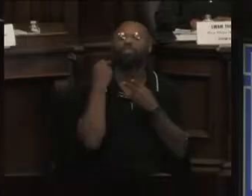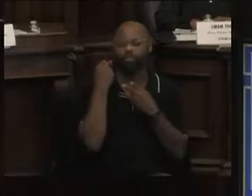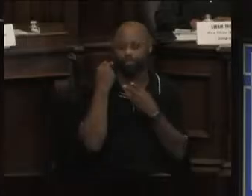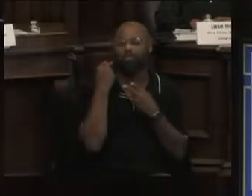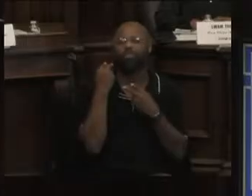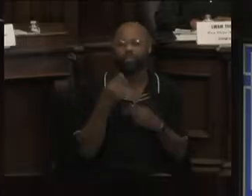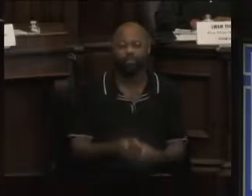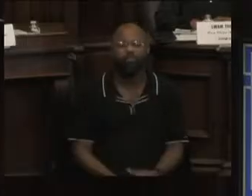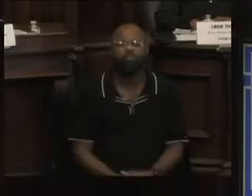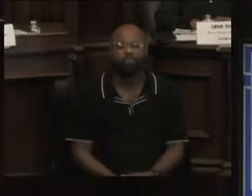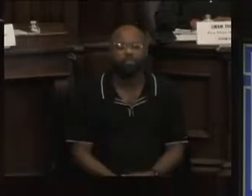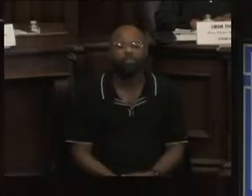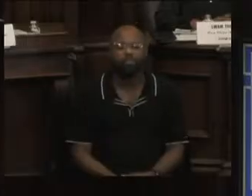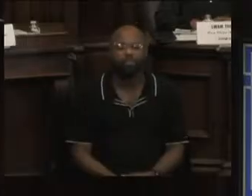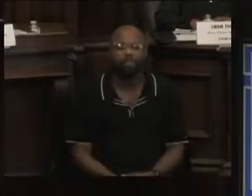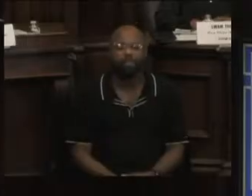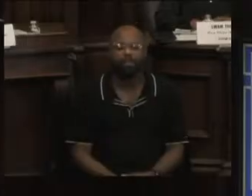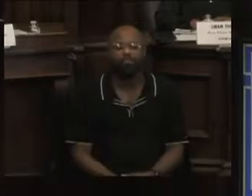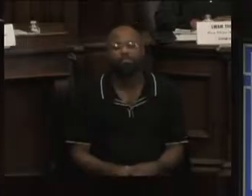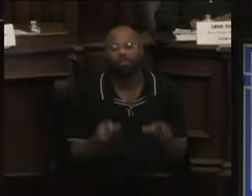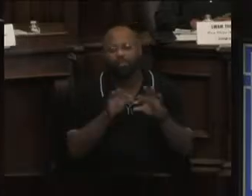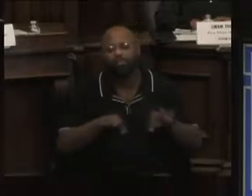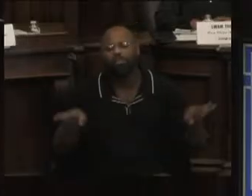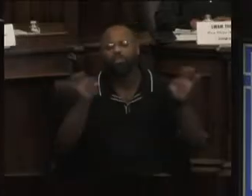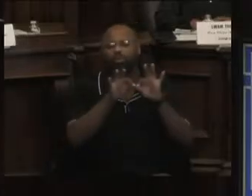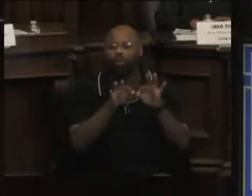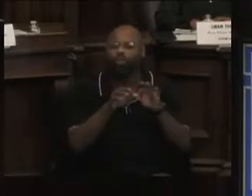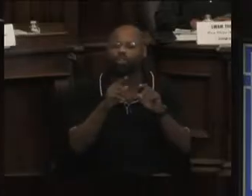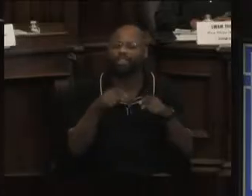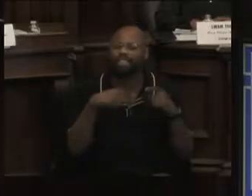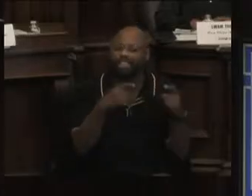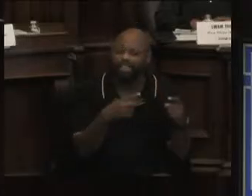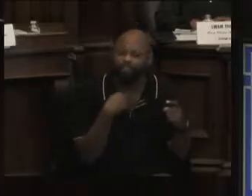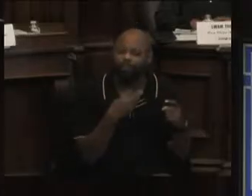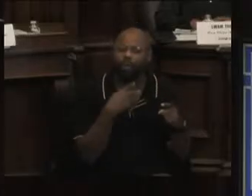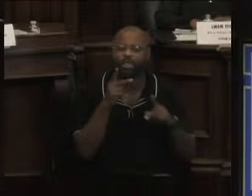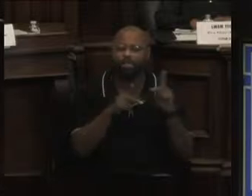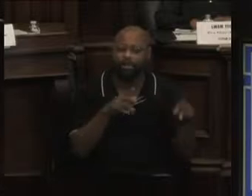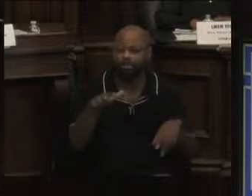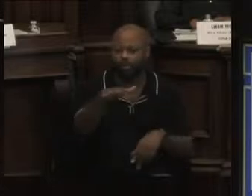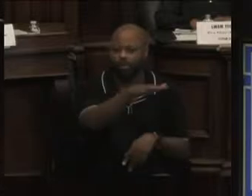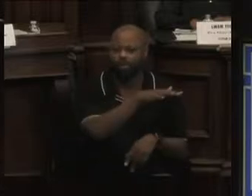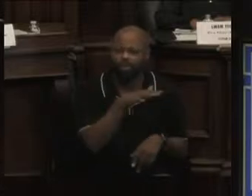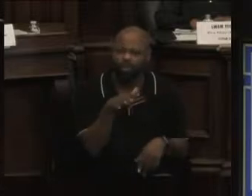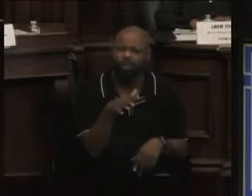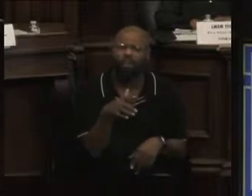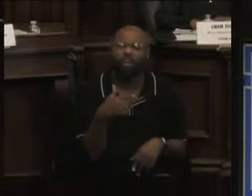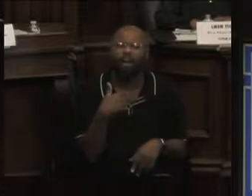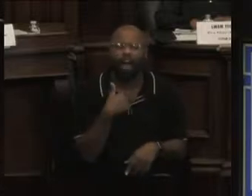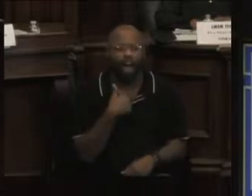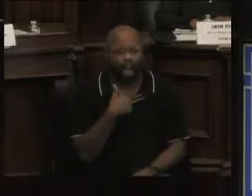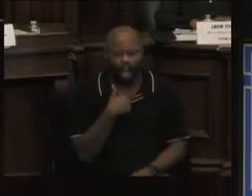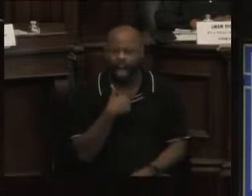these complaints to, to, to look back on. But it's